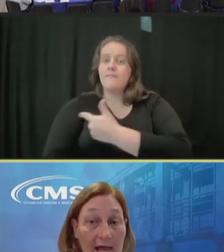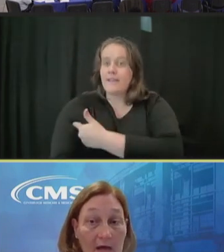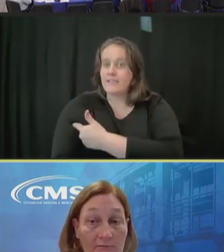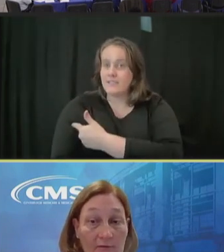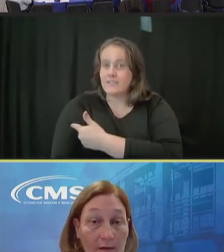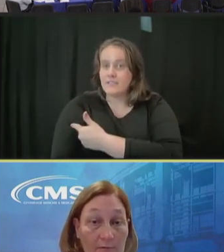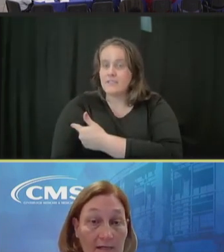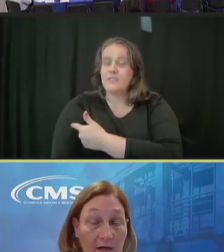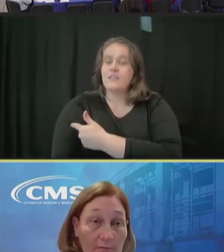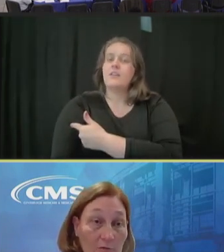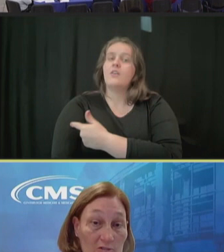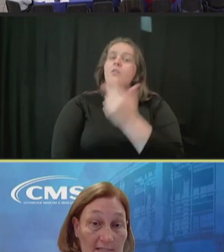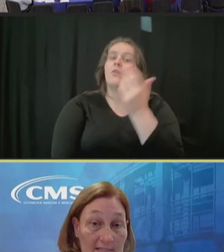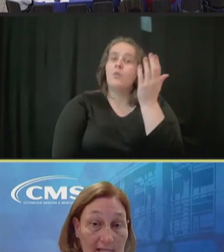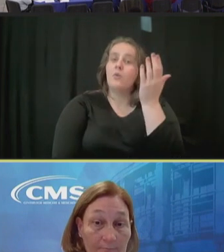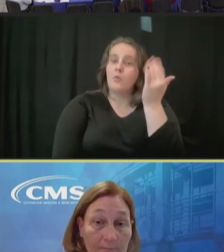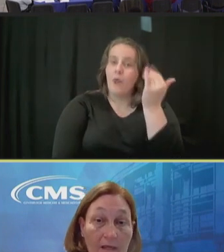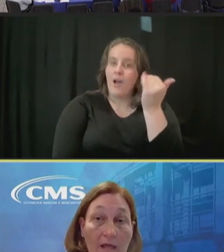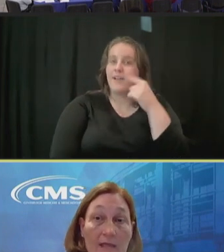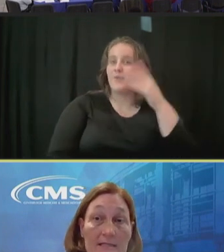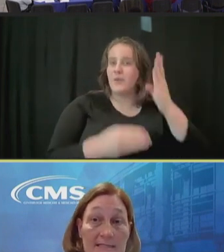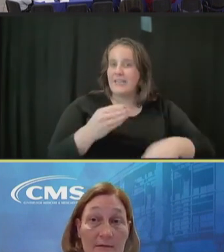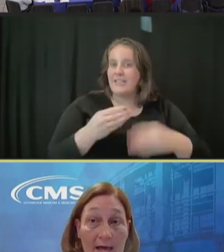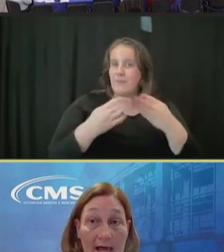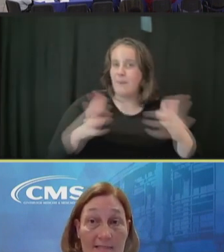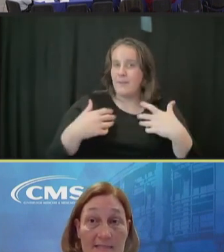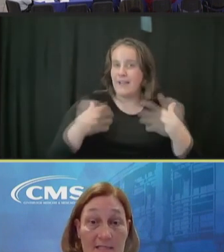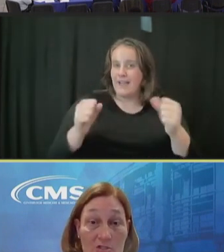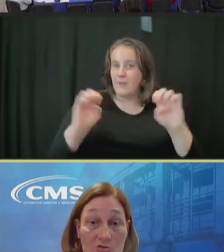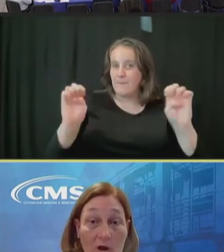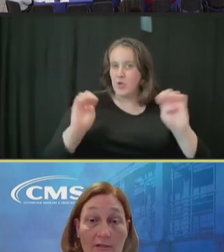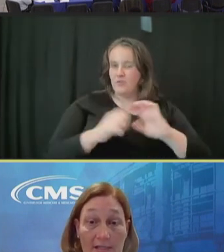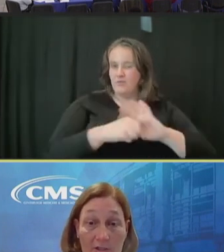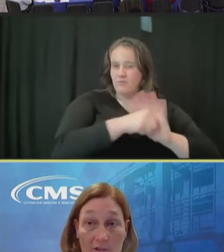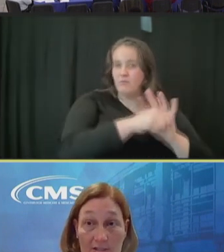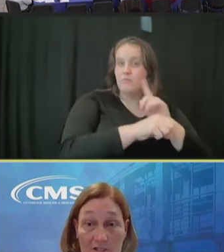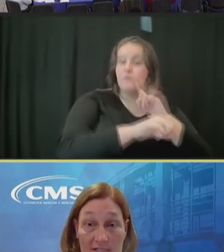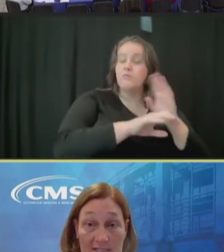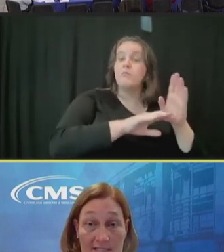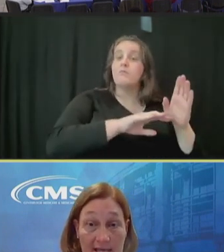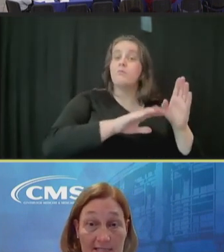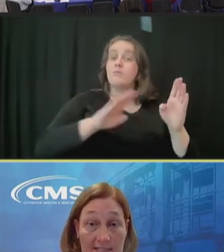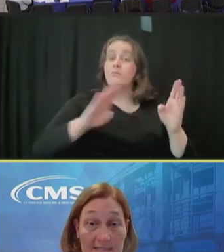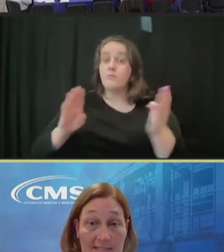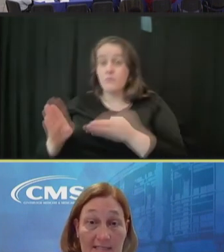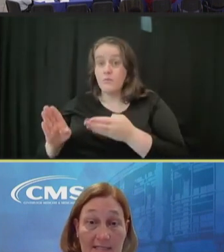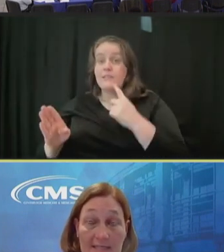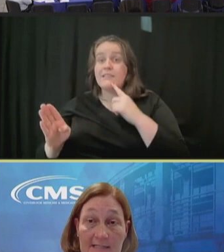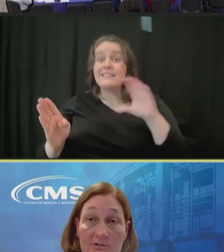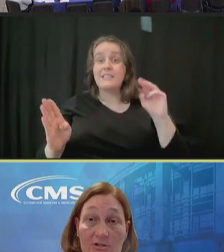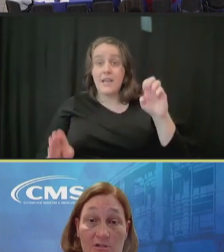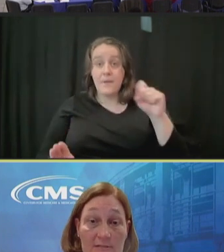coming out of the public health emergency. CMS strongly encourages states to consider